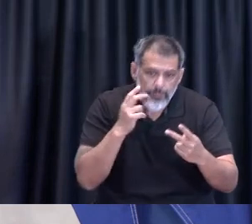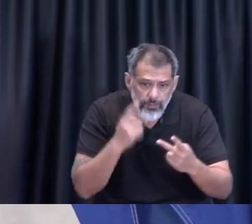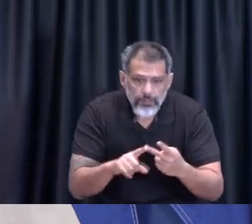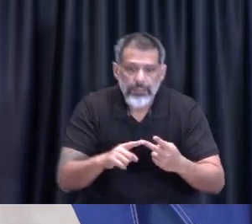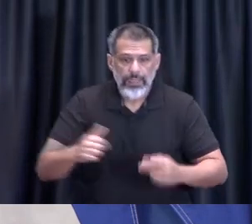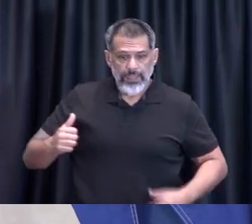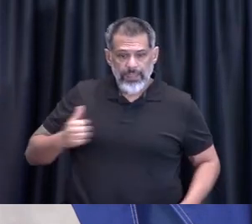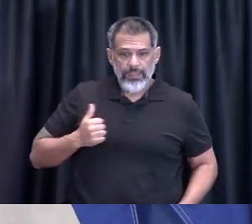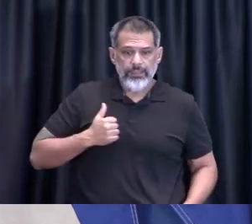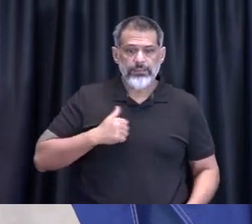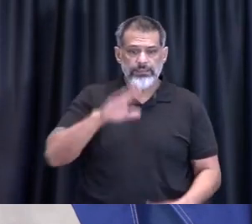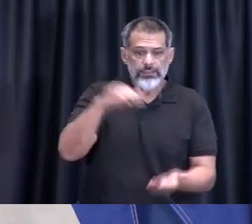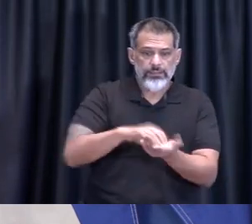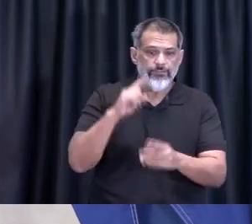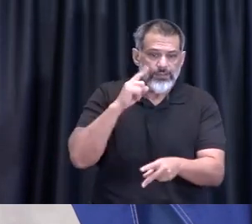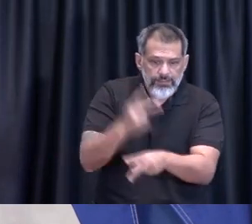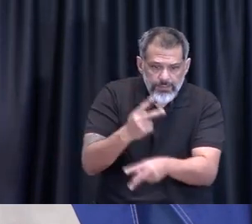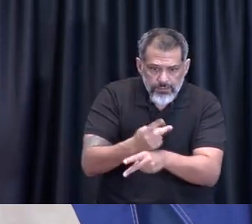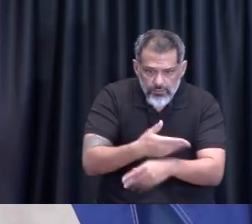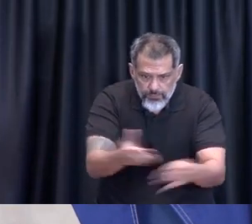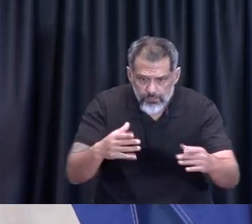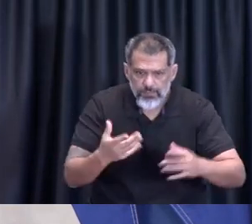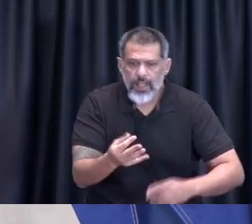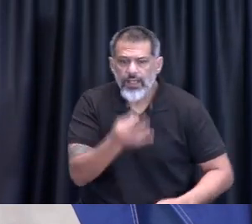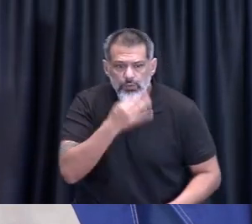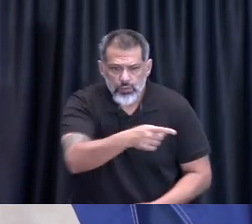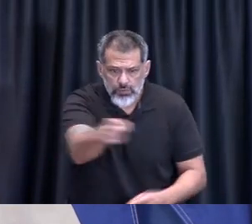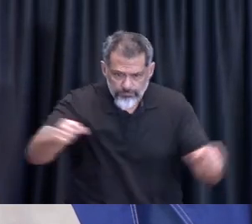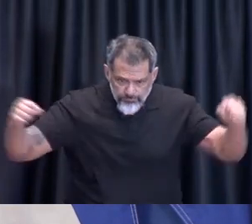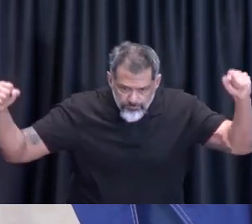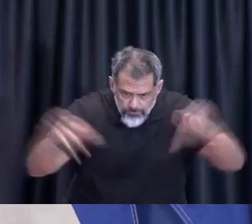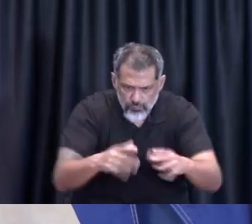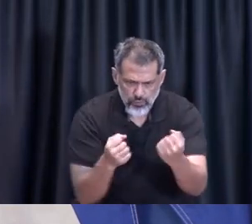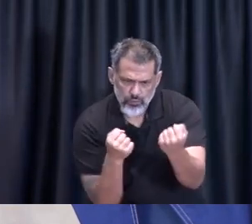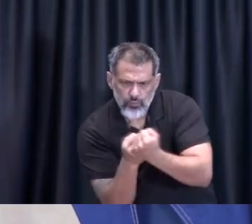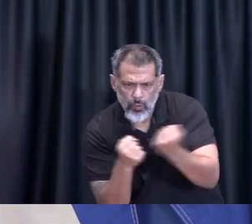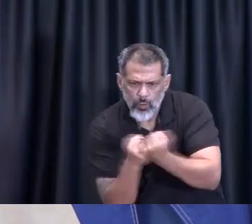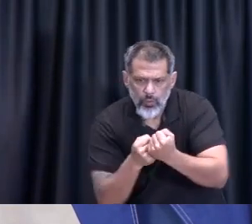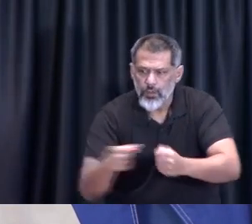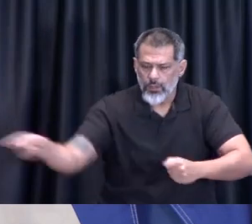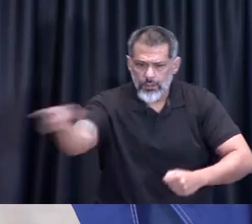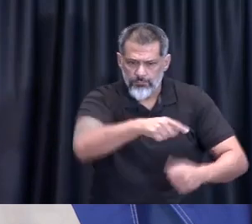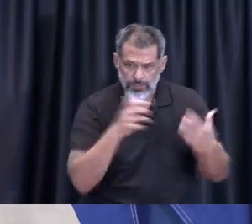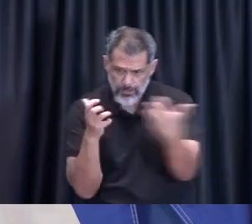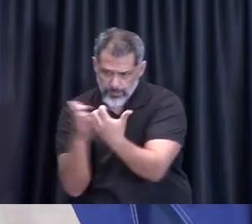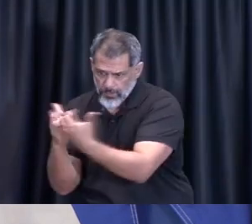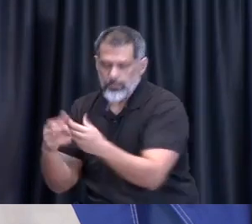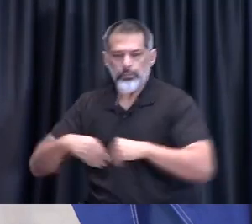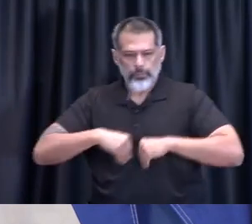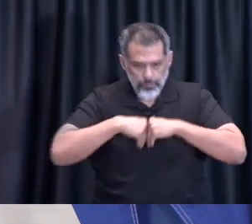Excellence will be onsite to provide supports and accommodations, alongside Toronto Public Health.